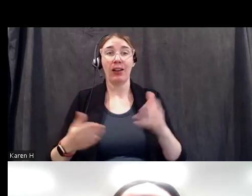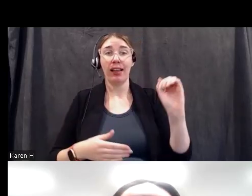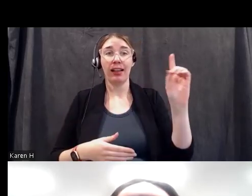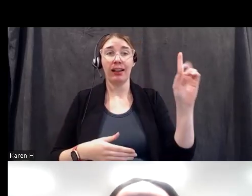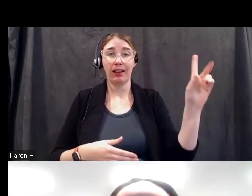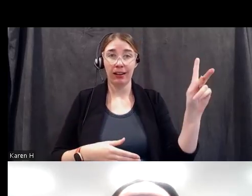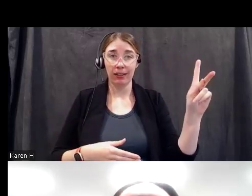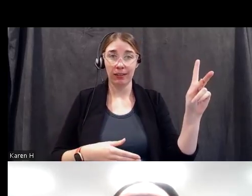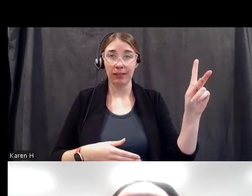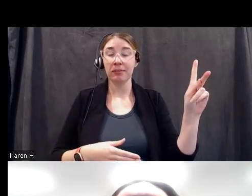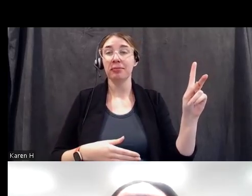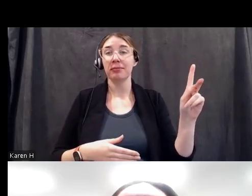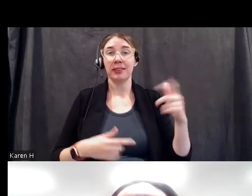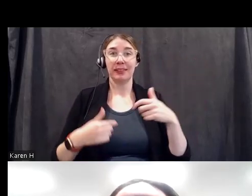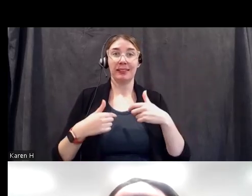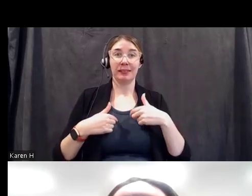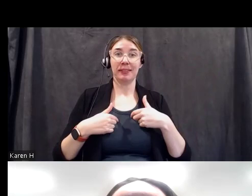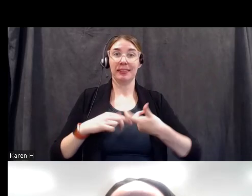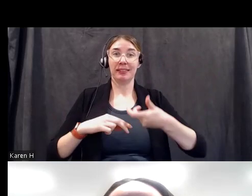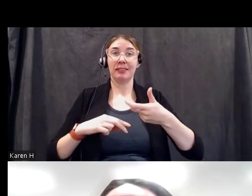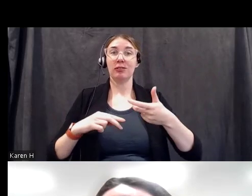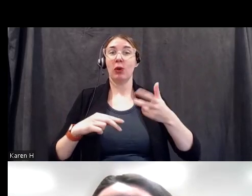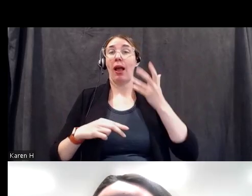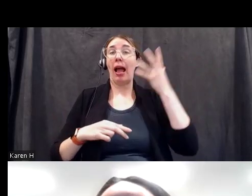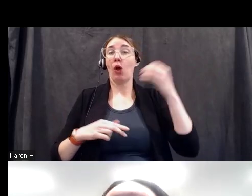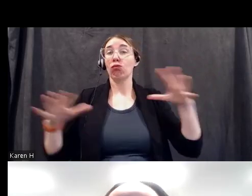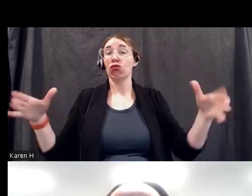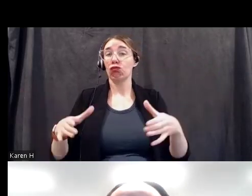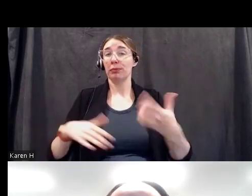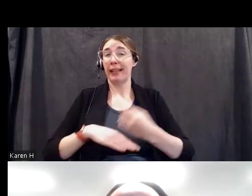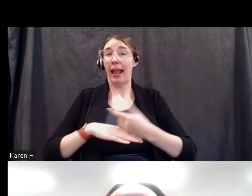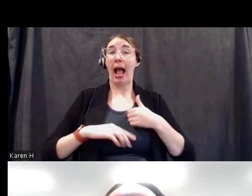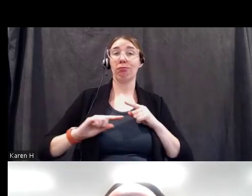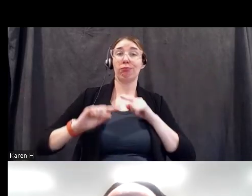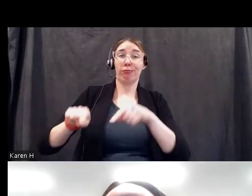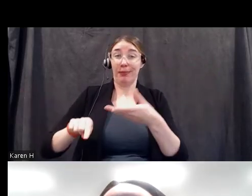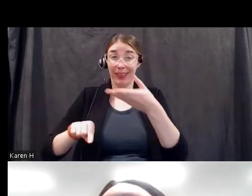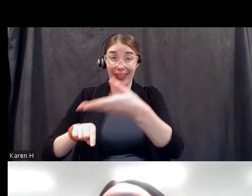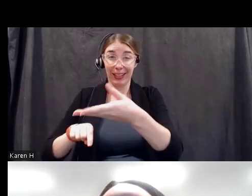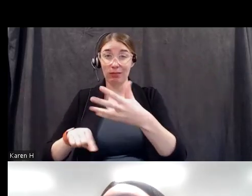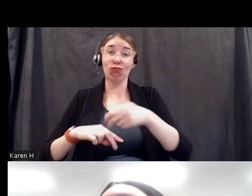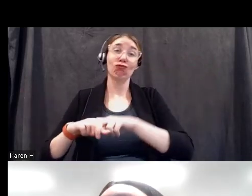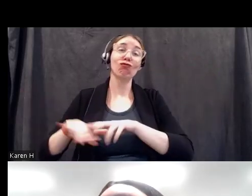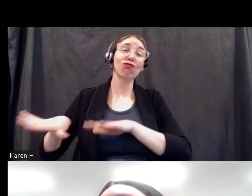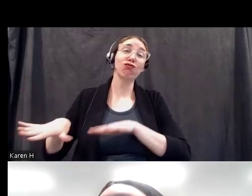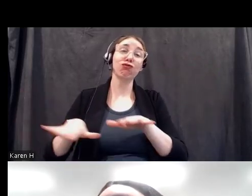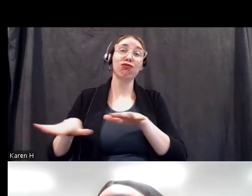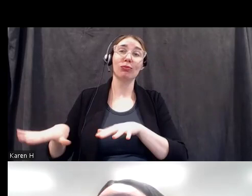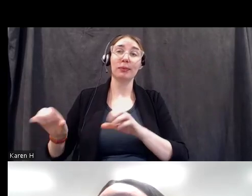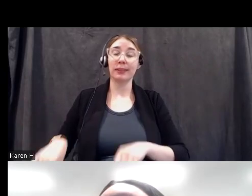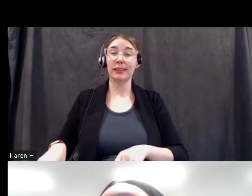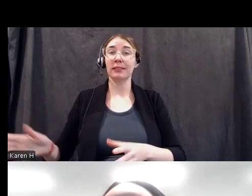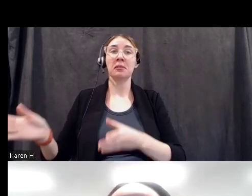was sitting to get outdoors and get together day. More accessible sports and recreation, obviously